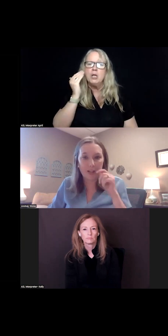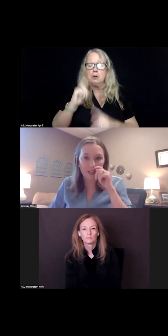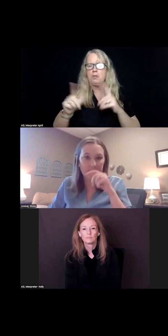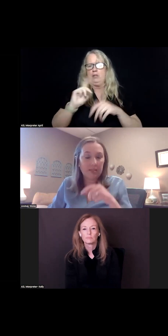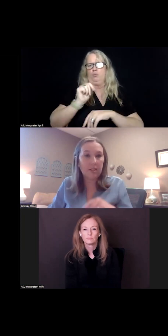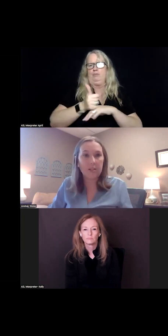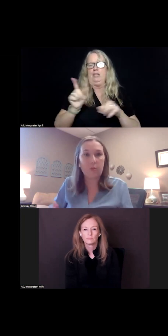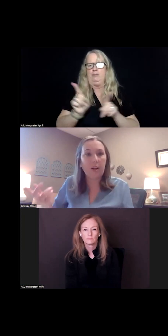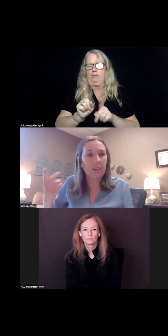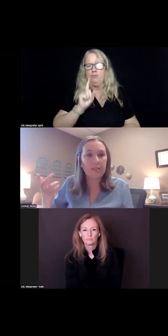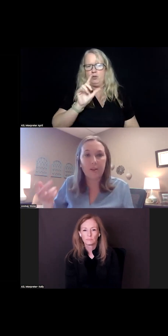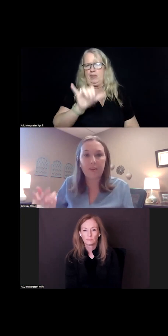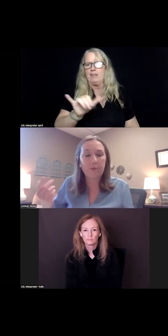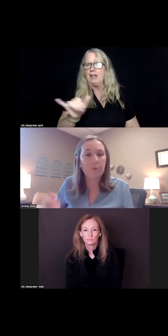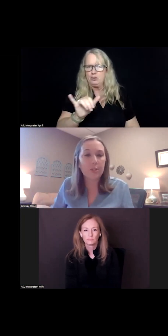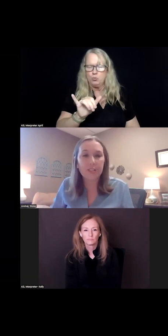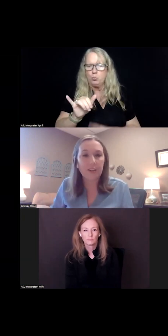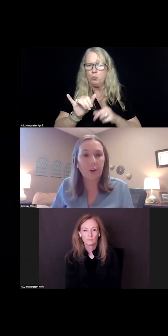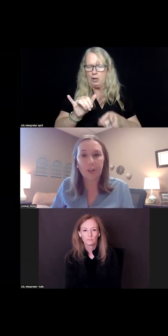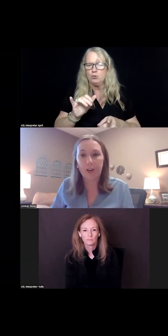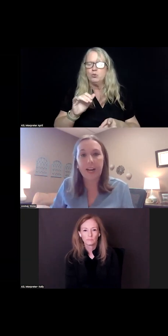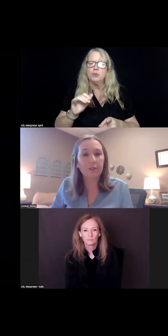LIKE THIS. WE SAID IT EARLIER, CARE THAT